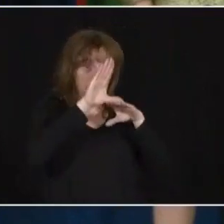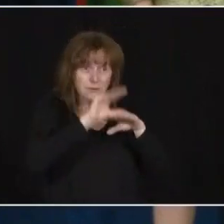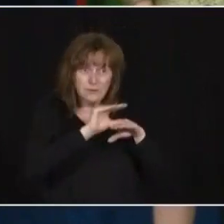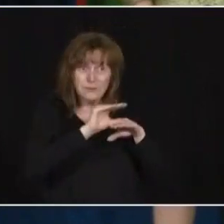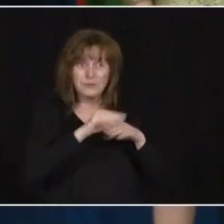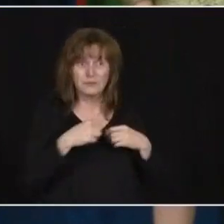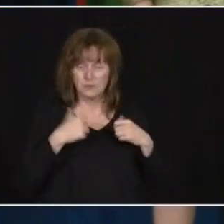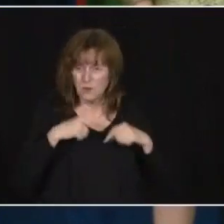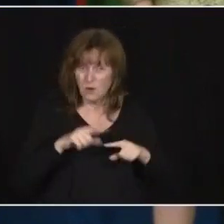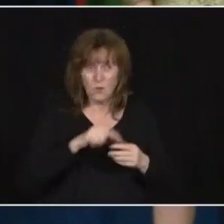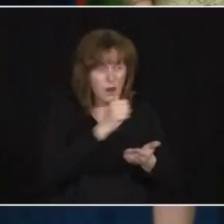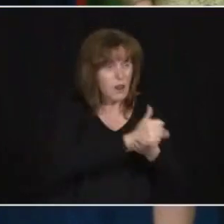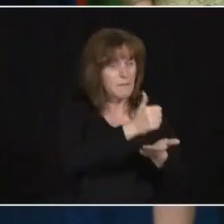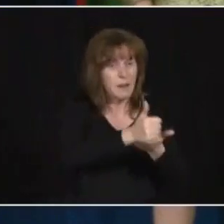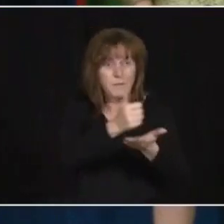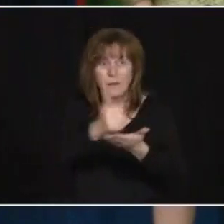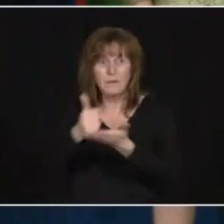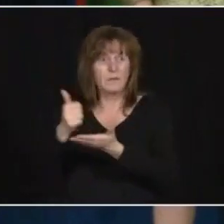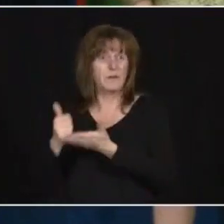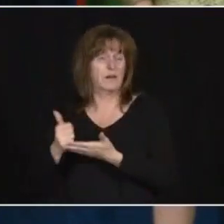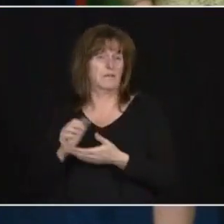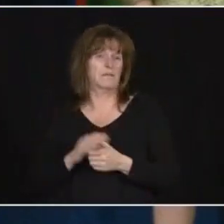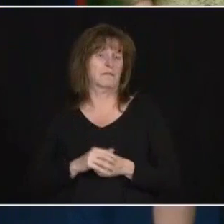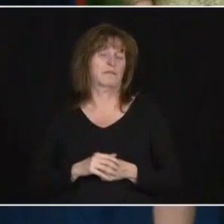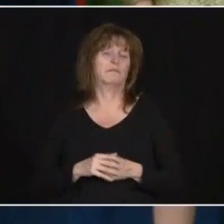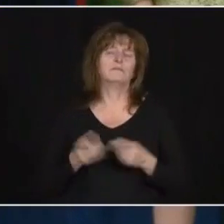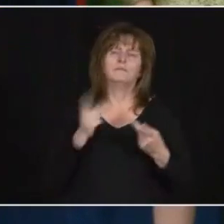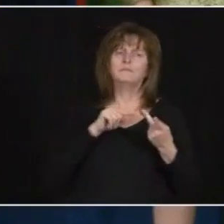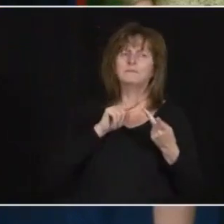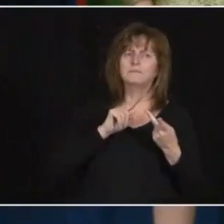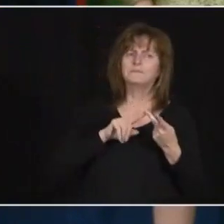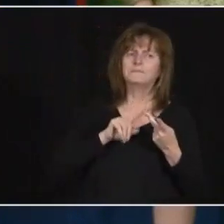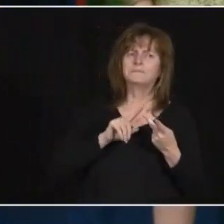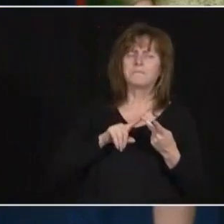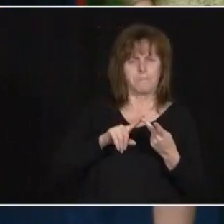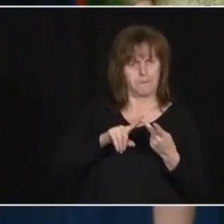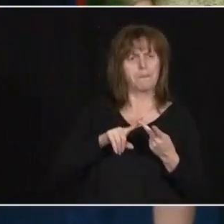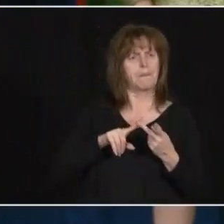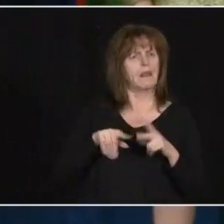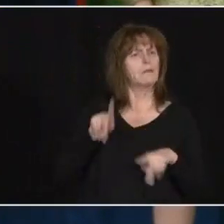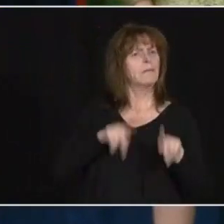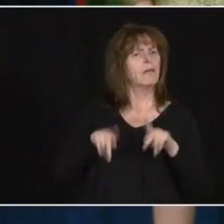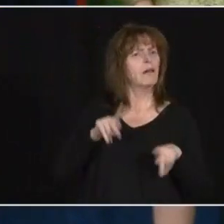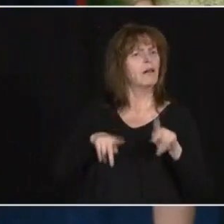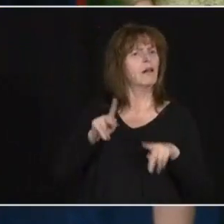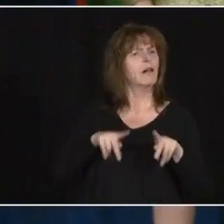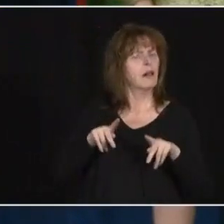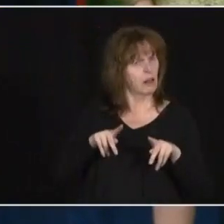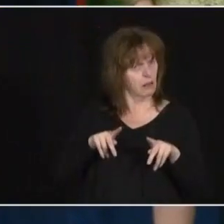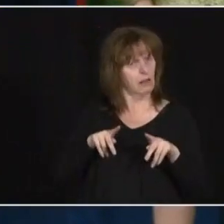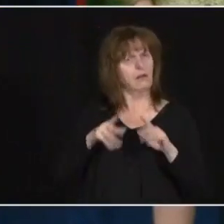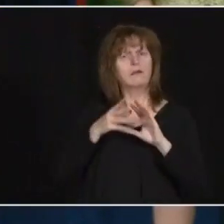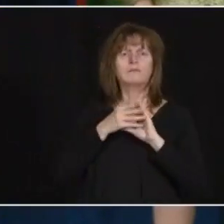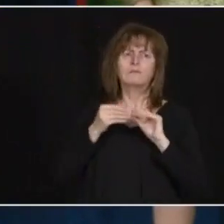rates as well. So we're trying to help people as much as possible. Thank you.